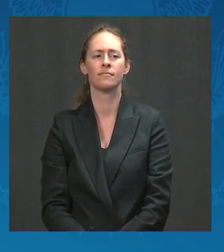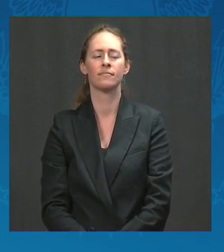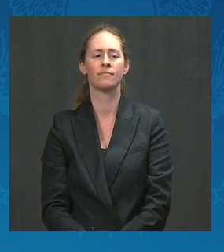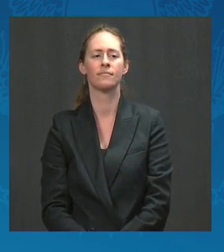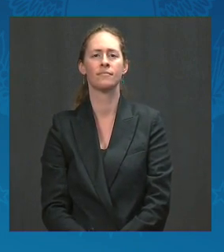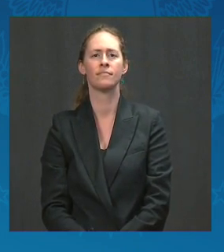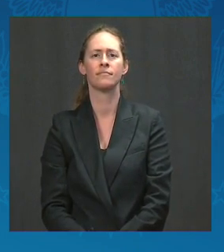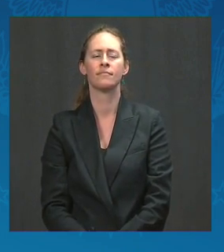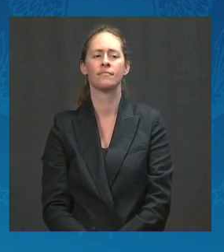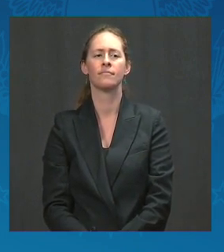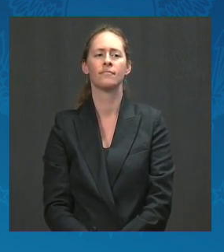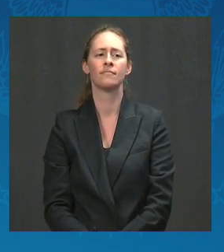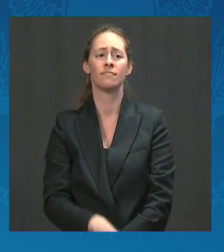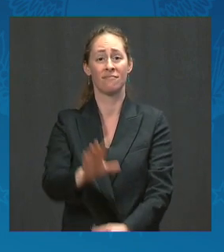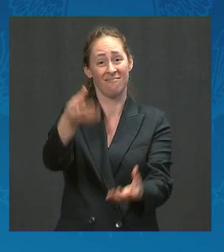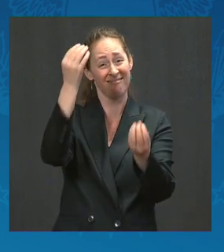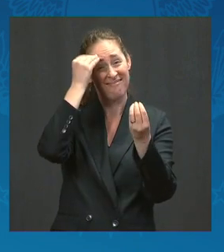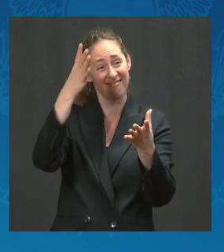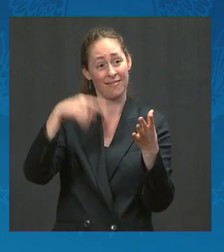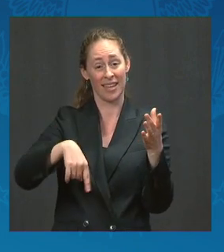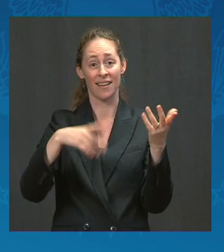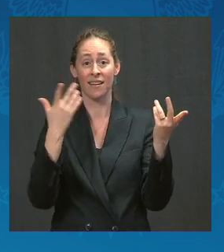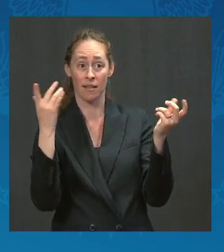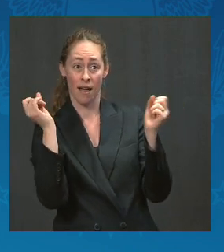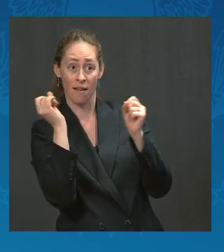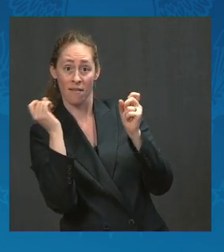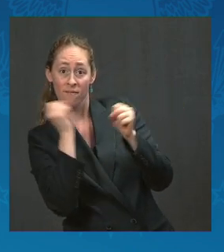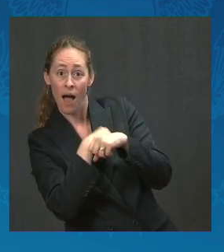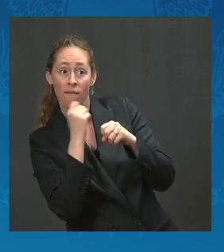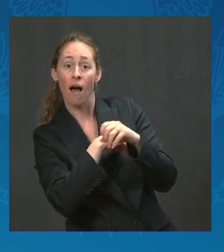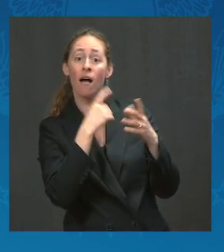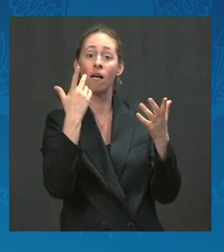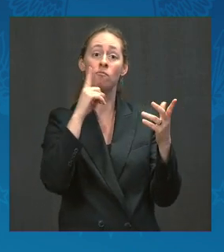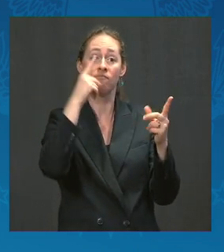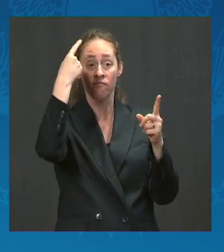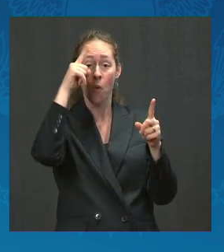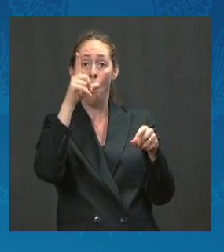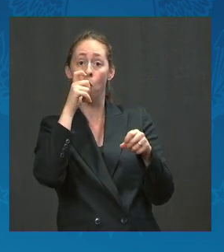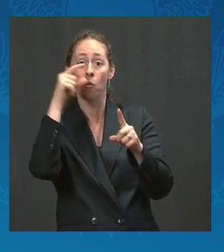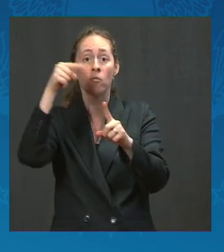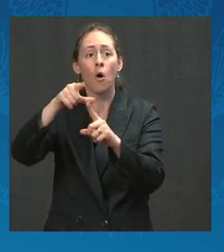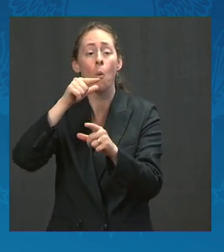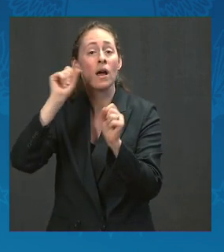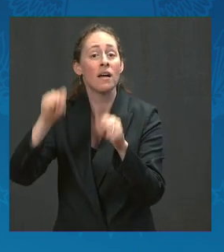this fight isn't only about who gets to vote or how.